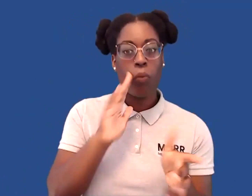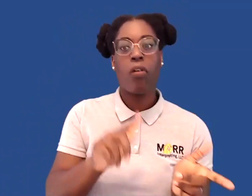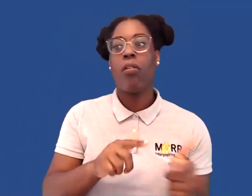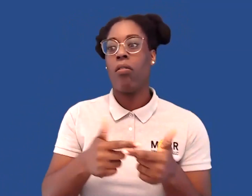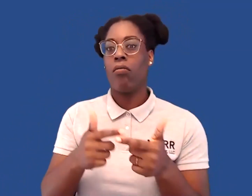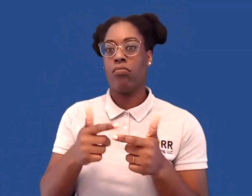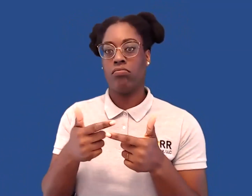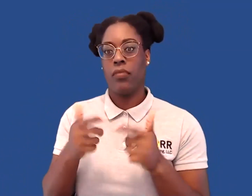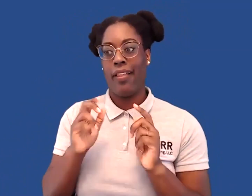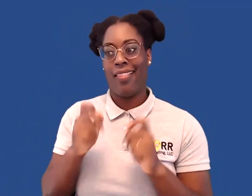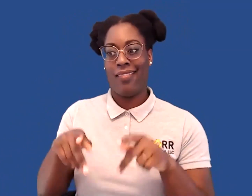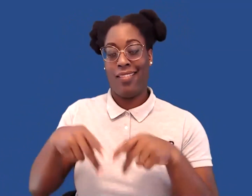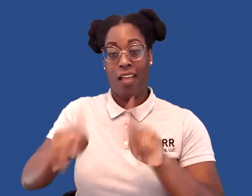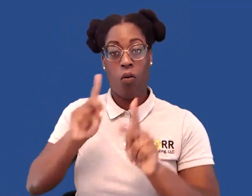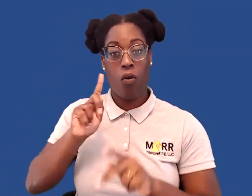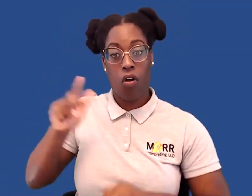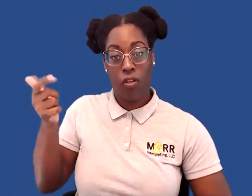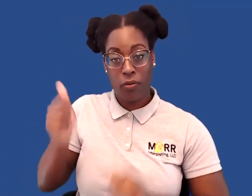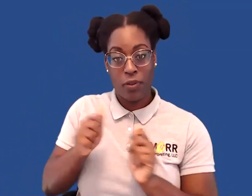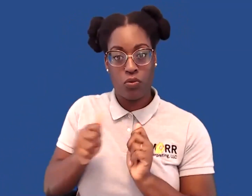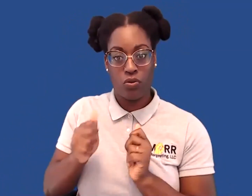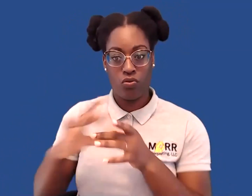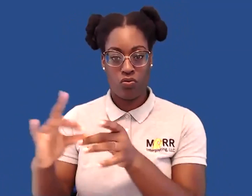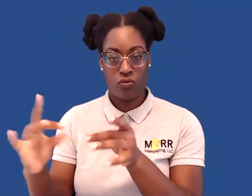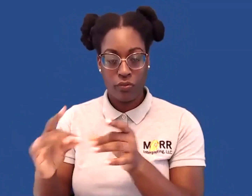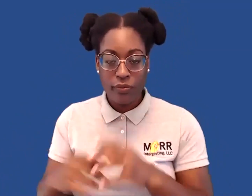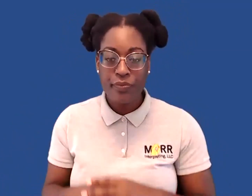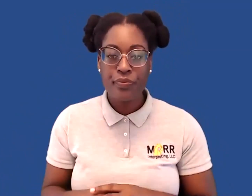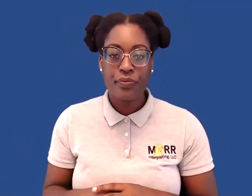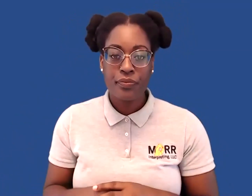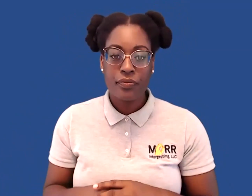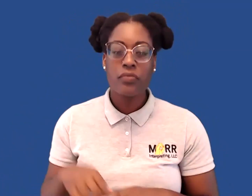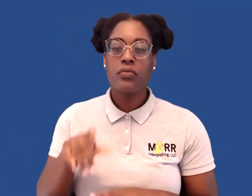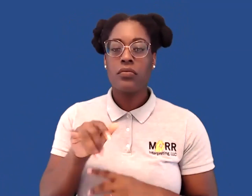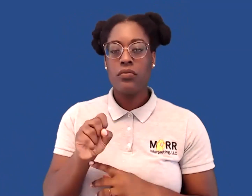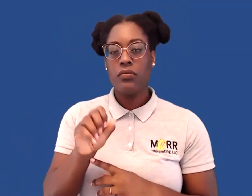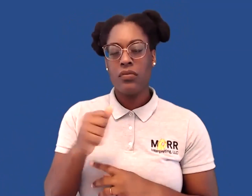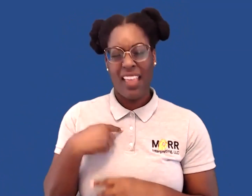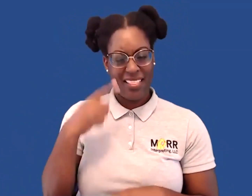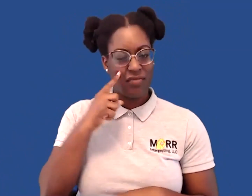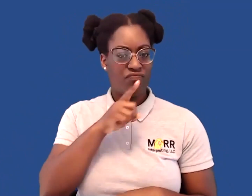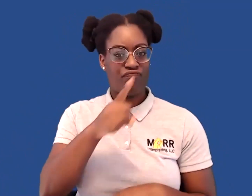[Lisa] I would say that that goes back to your local context and the writers that you work with.